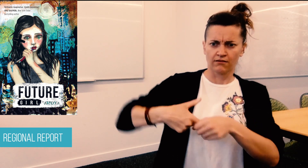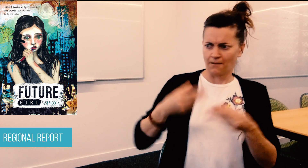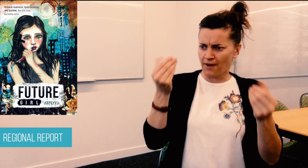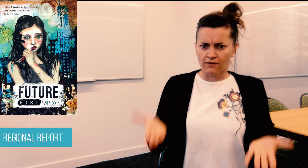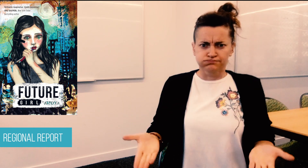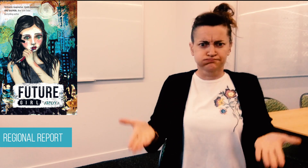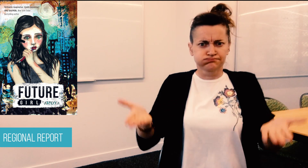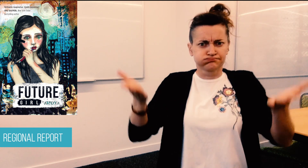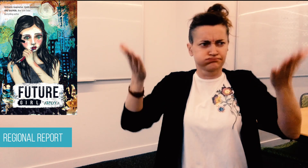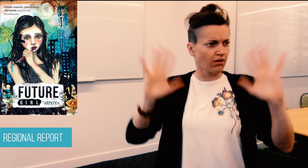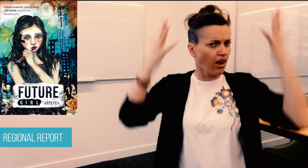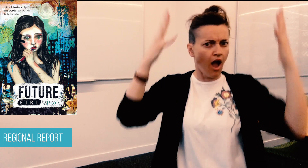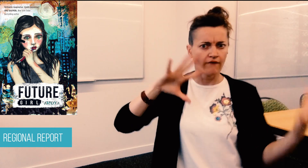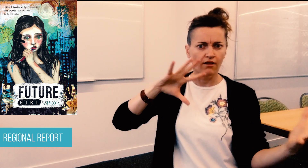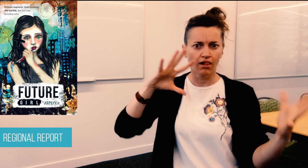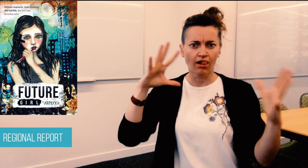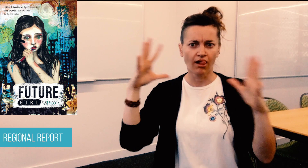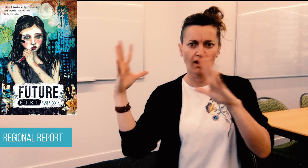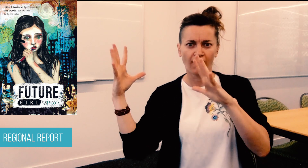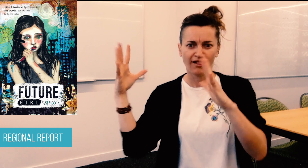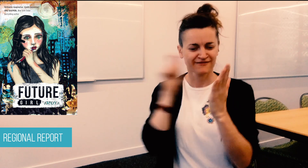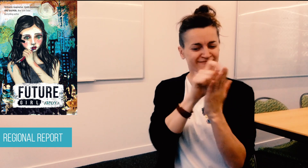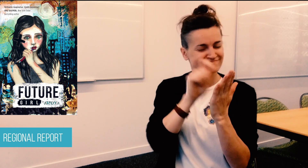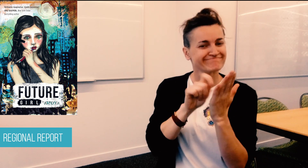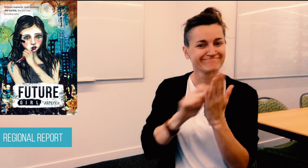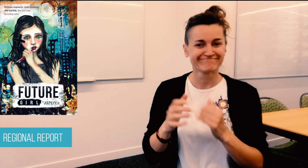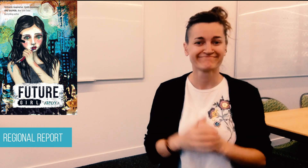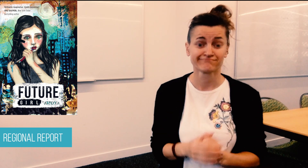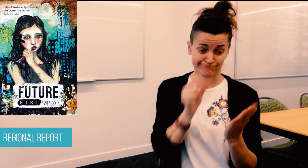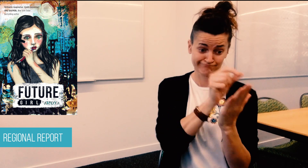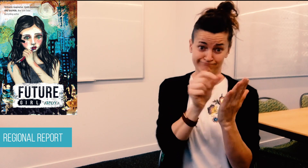impacts her life. The book is not just in text; it includes